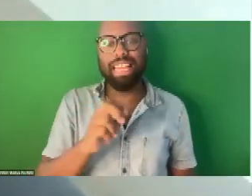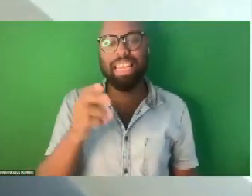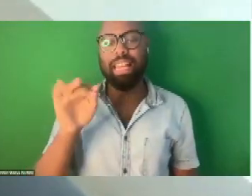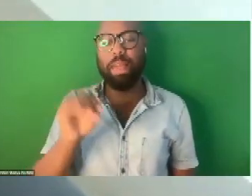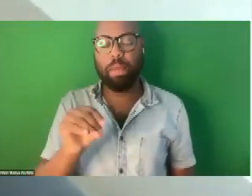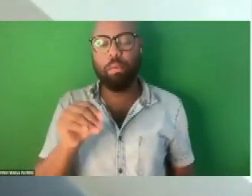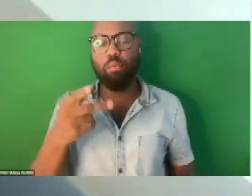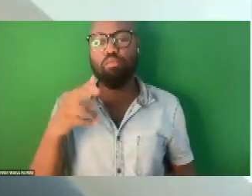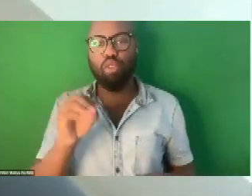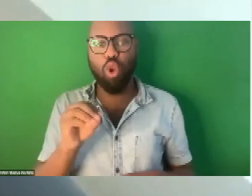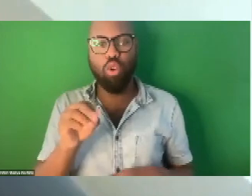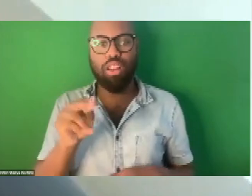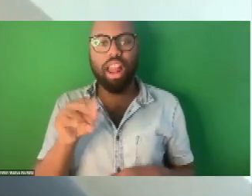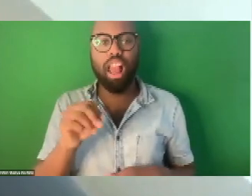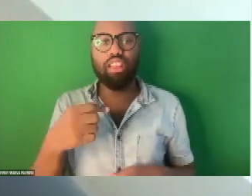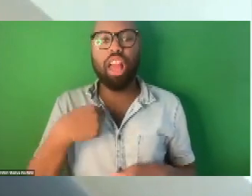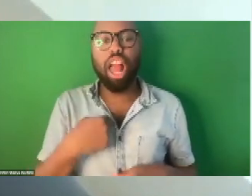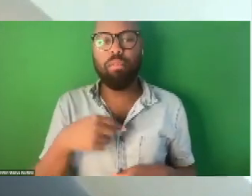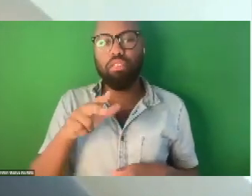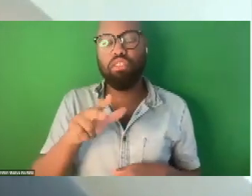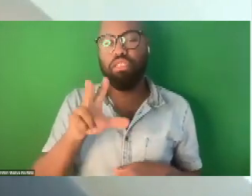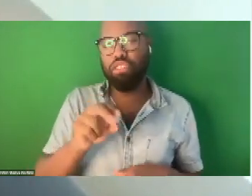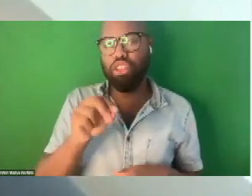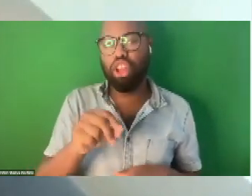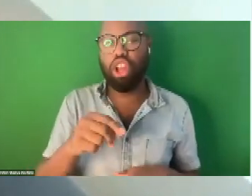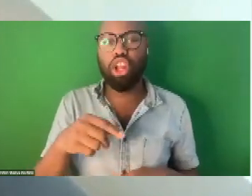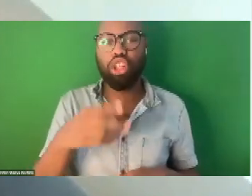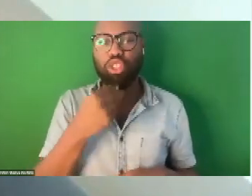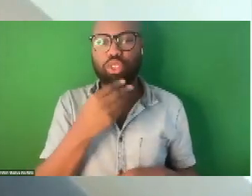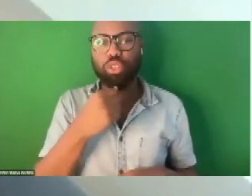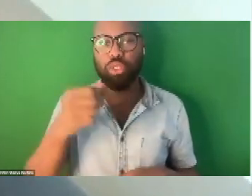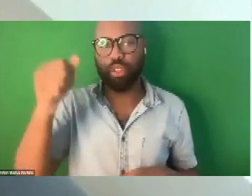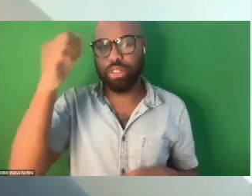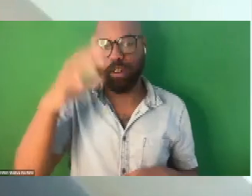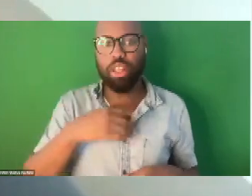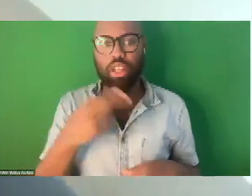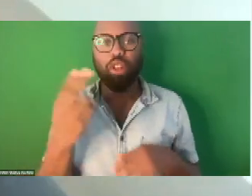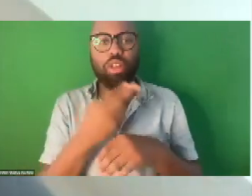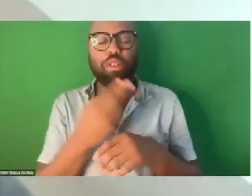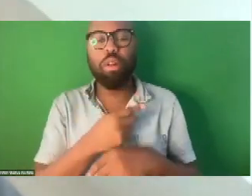a black shirt and having a big, bushy, unkempt beard.